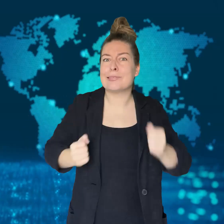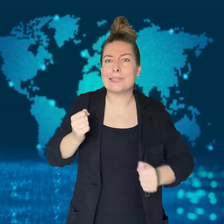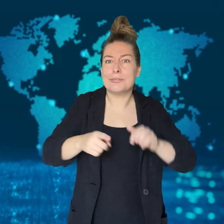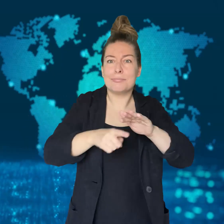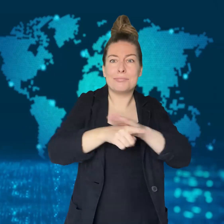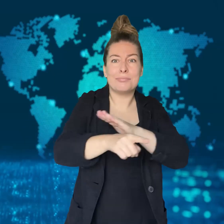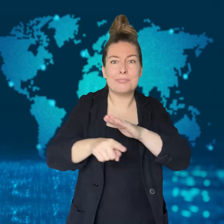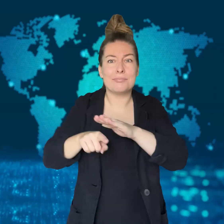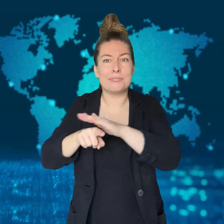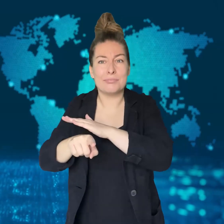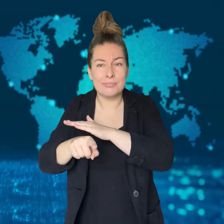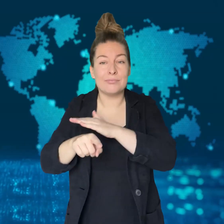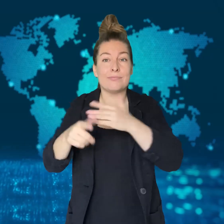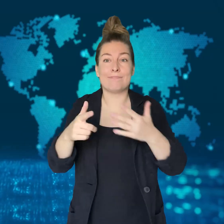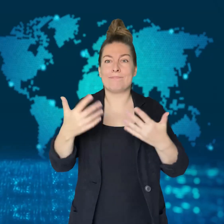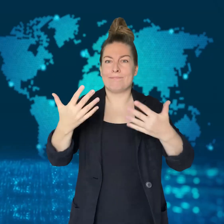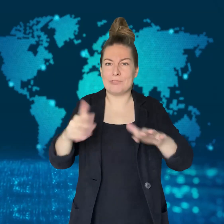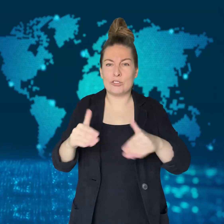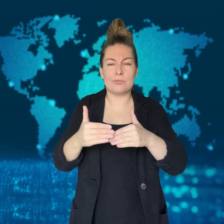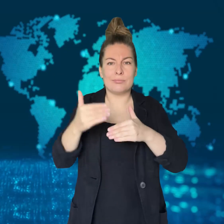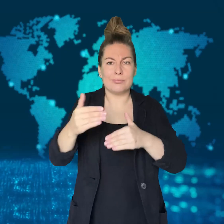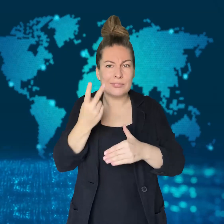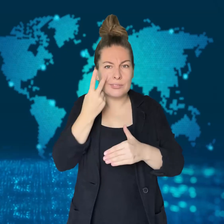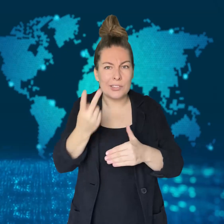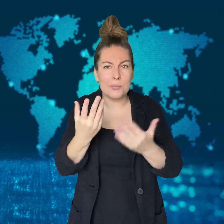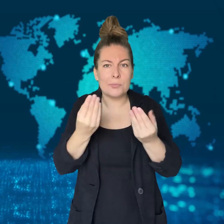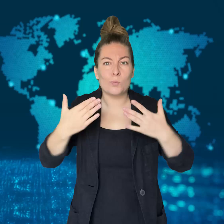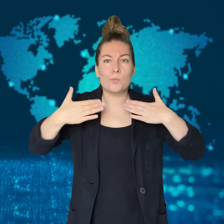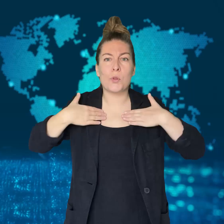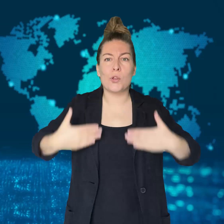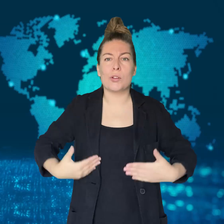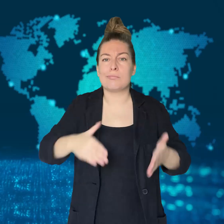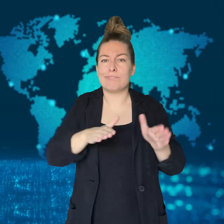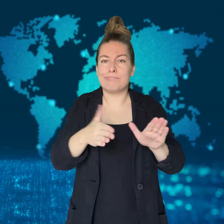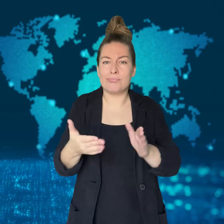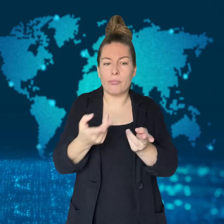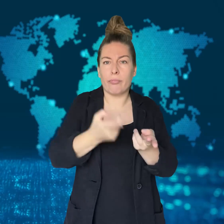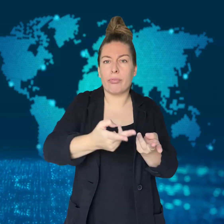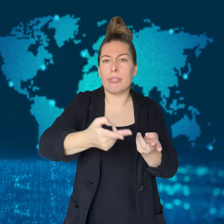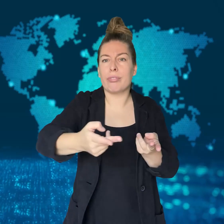Many people ran away in the middle of the night.